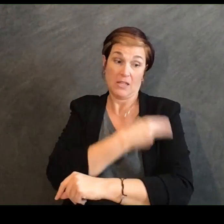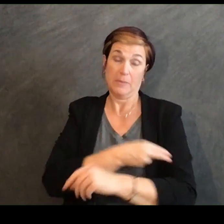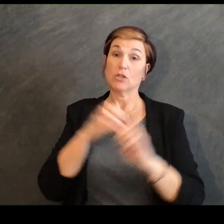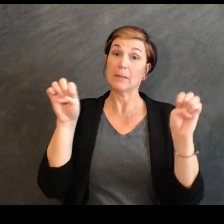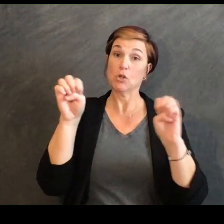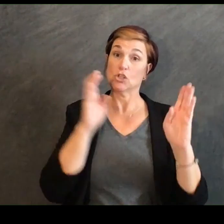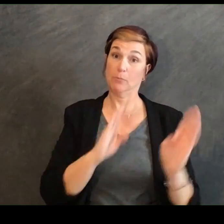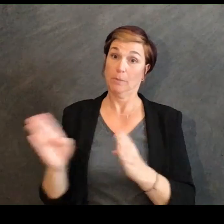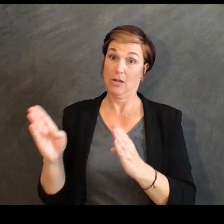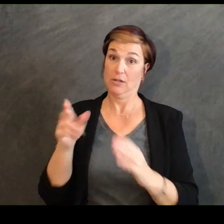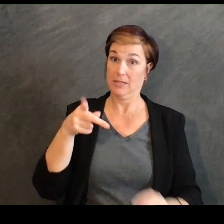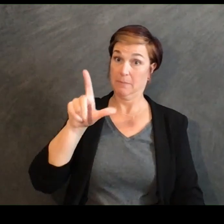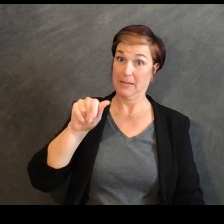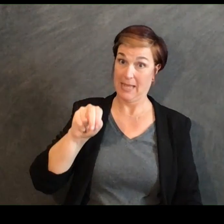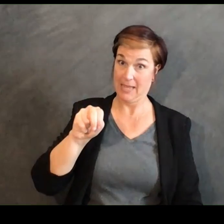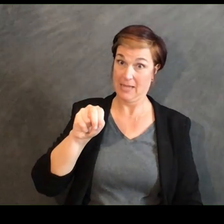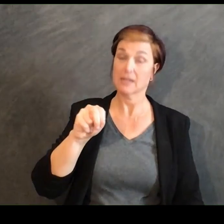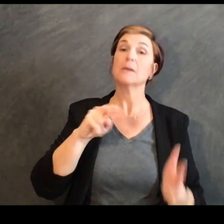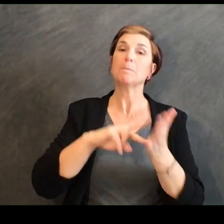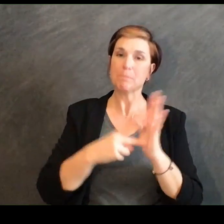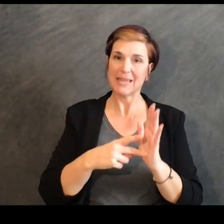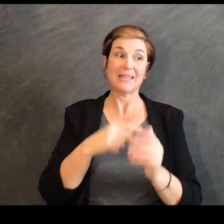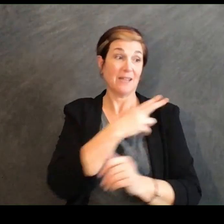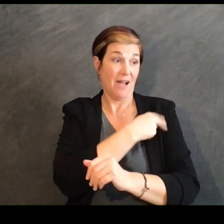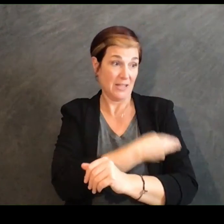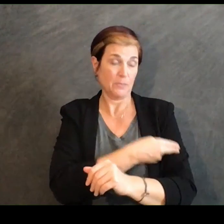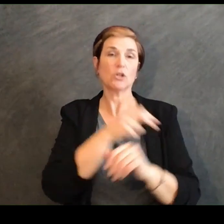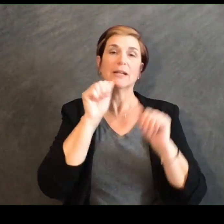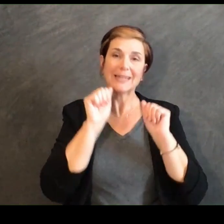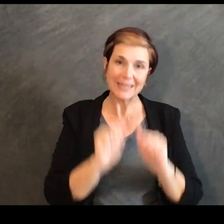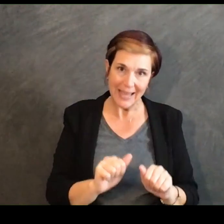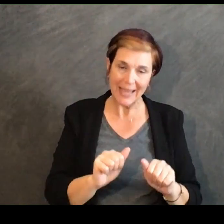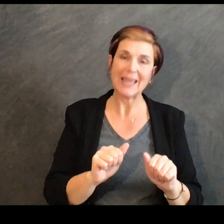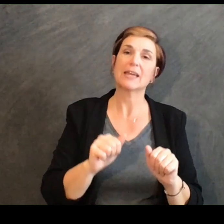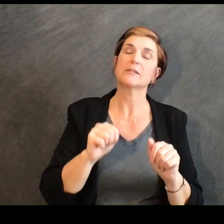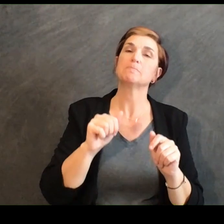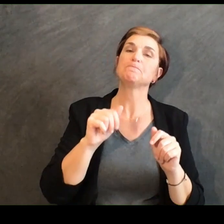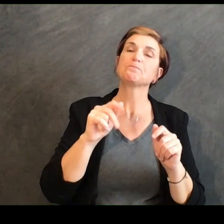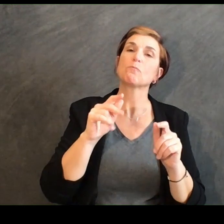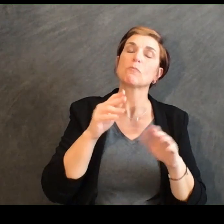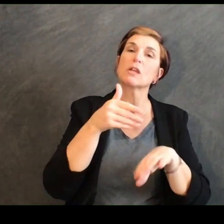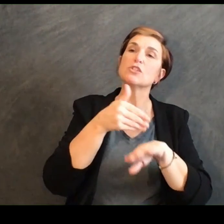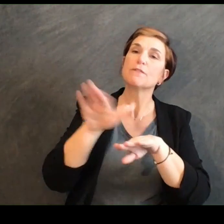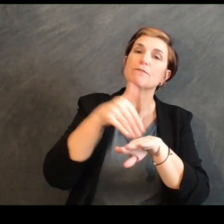to defer elective issues to keep those hospital beds open for those who might